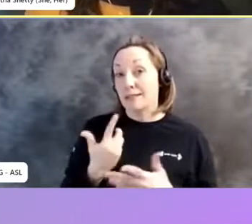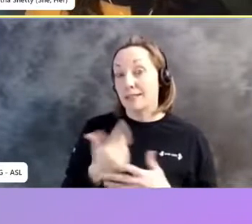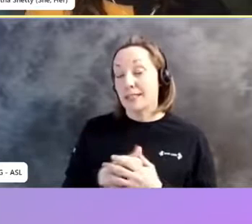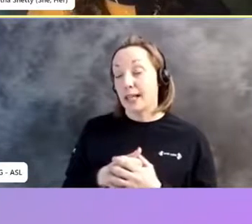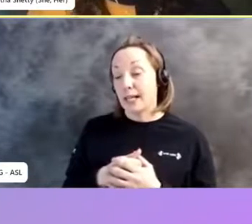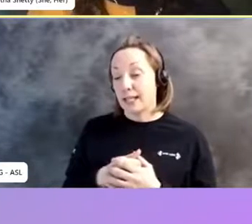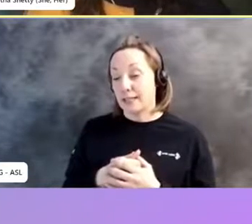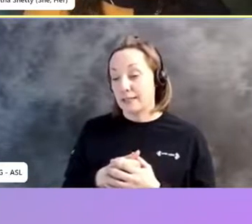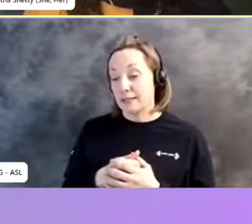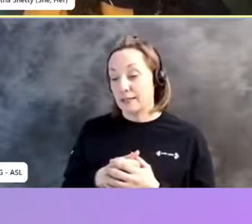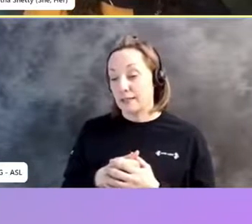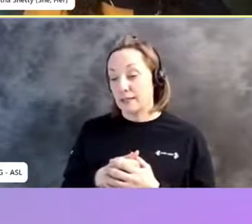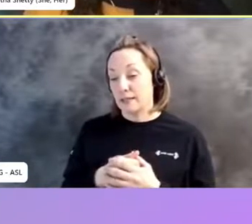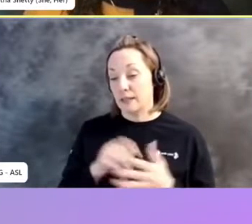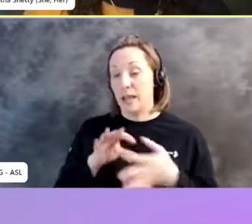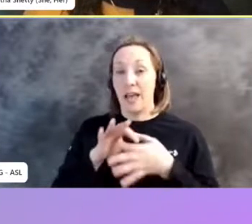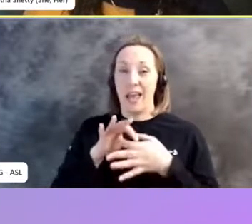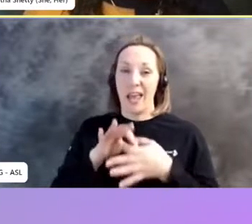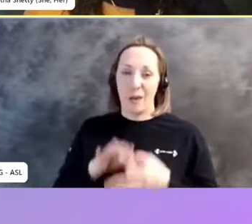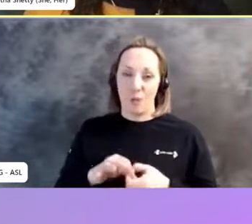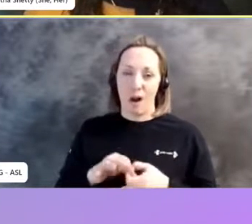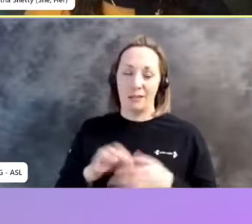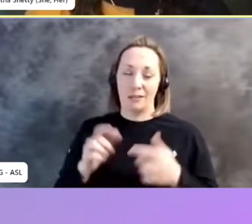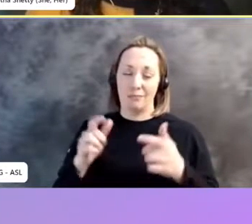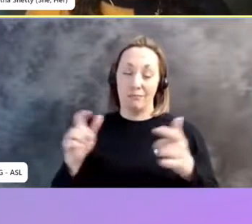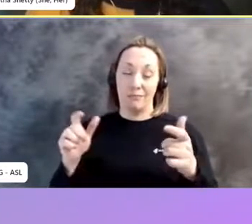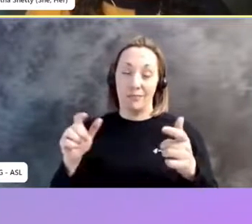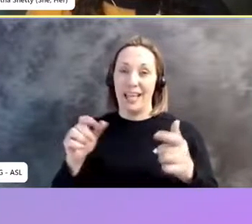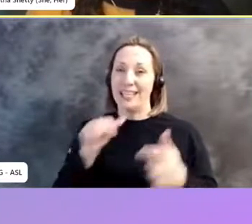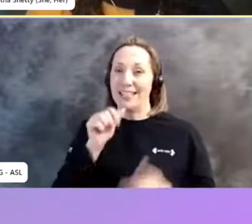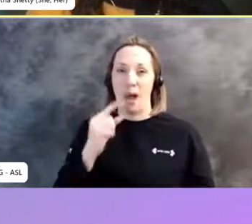everybody has a lot of ideas. [ARPITHA] I can start, Greg.